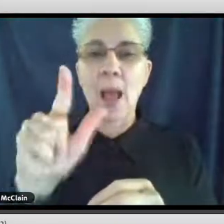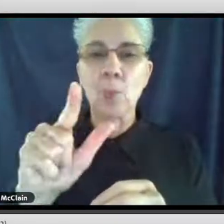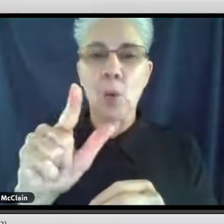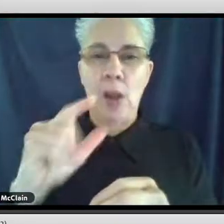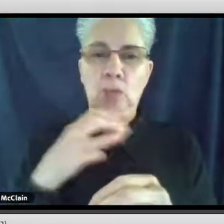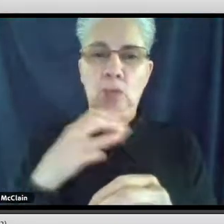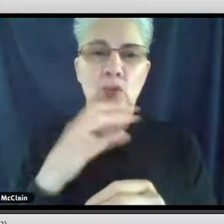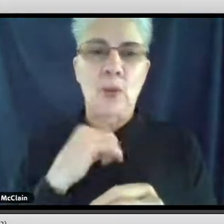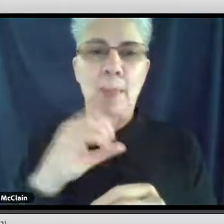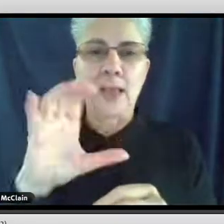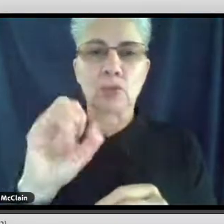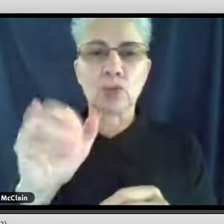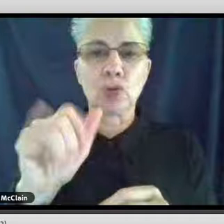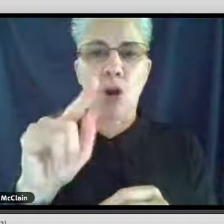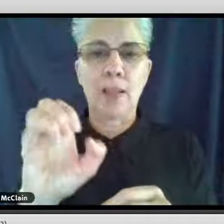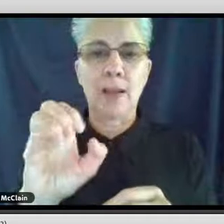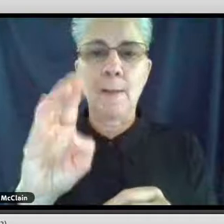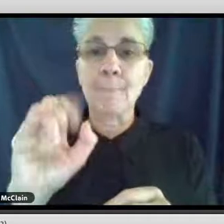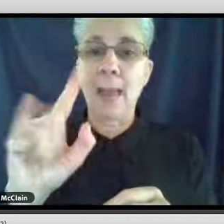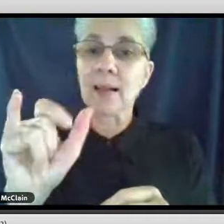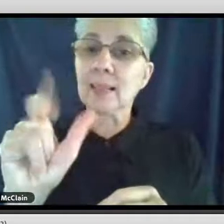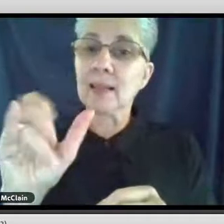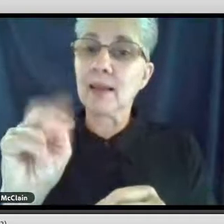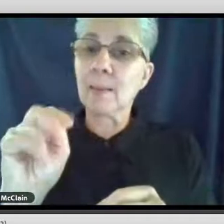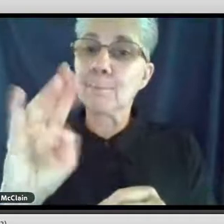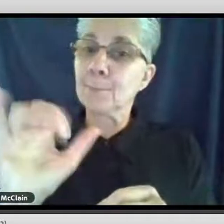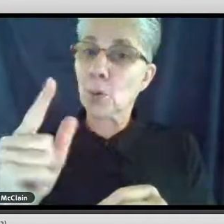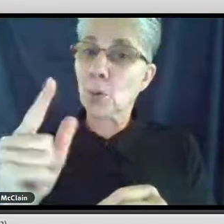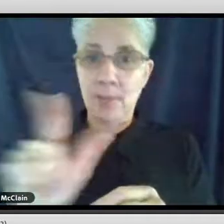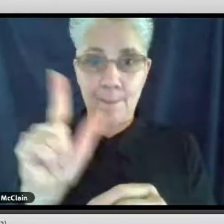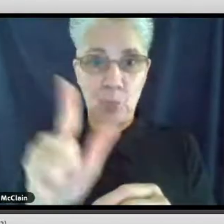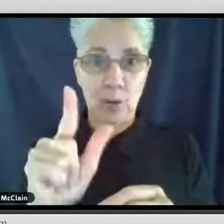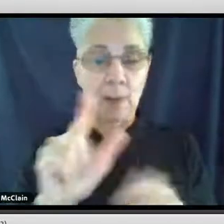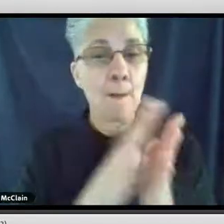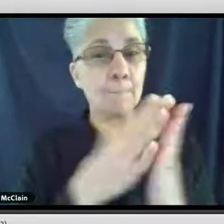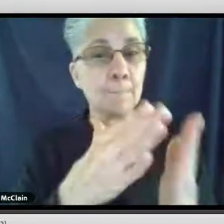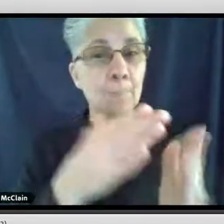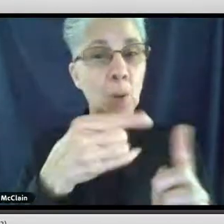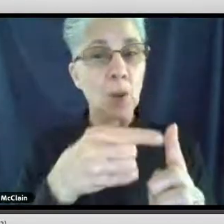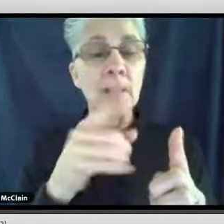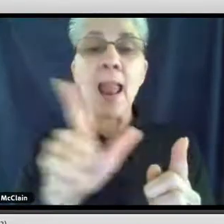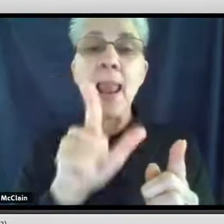and the Charlotte Mecklenburg Library. Her book, "Library Technology